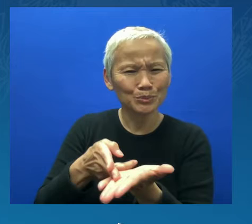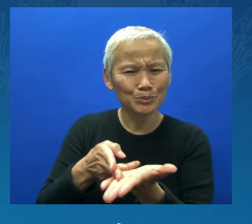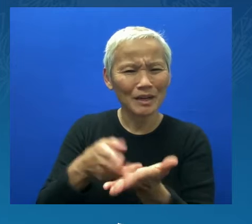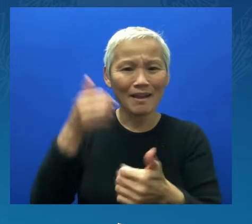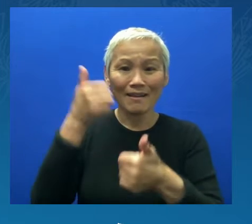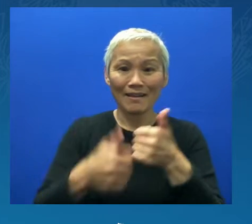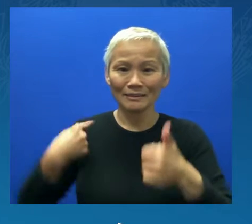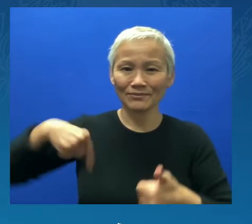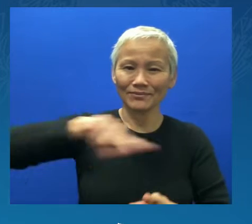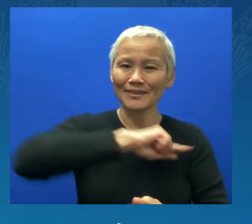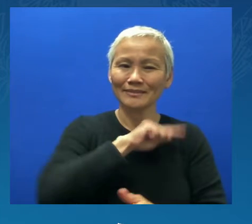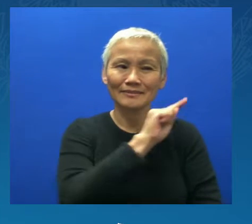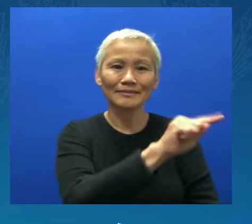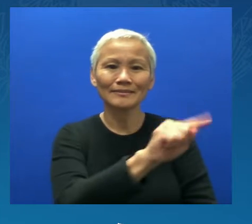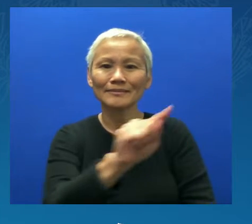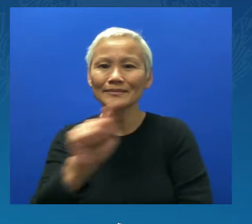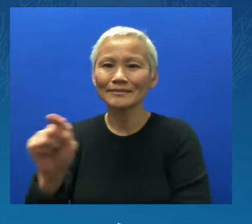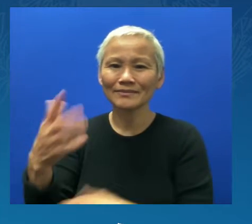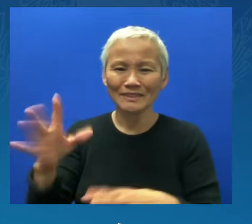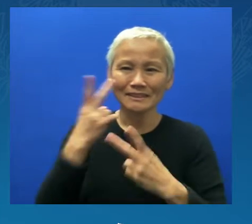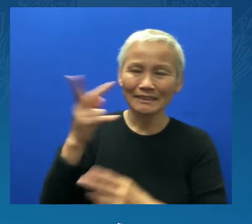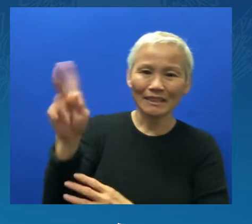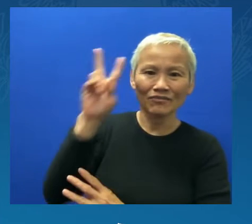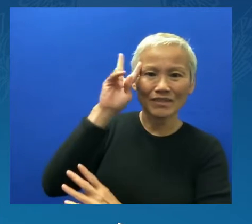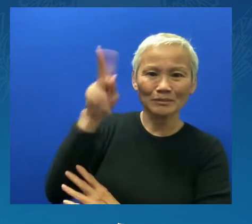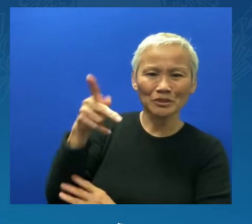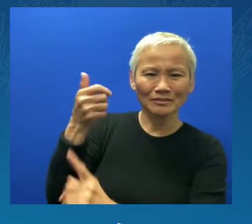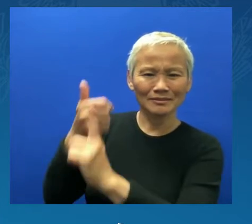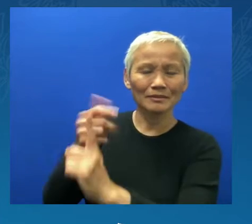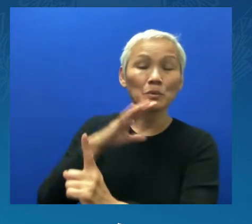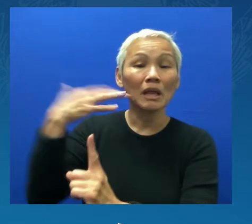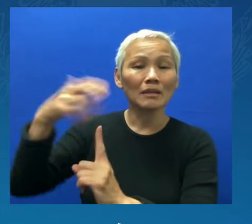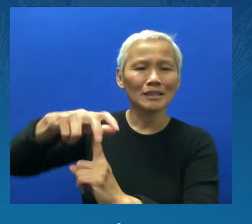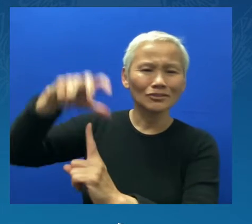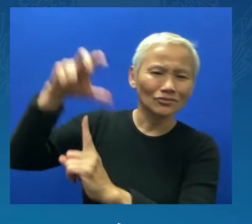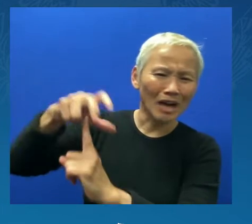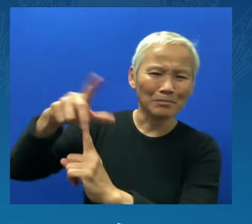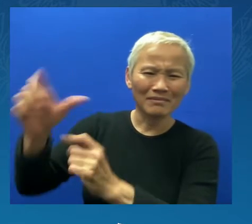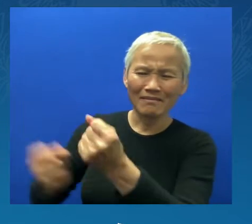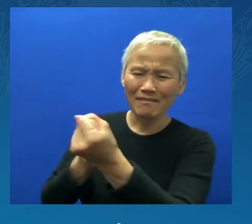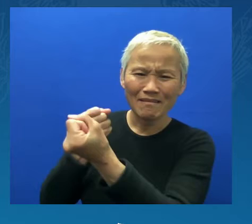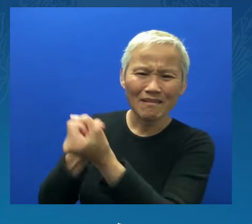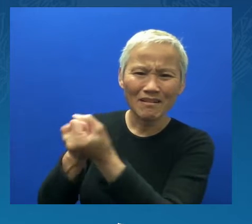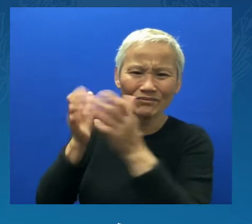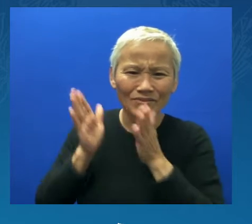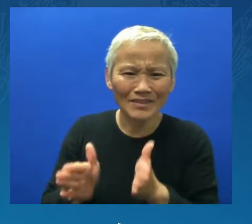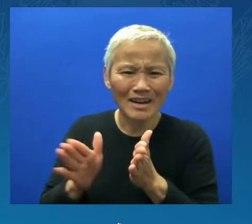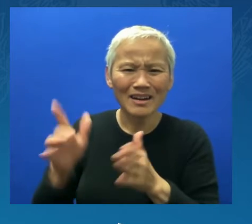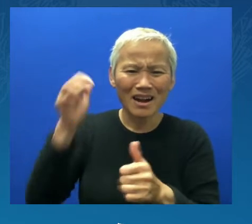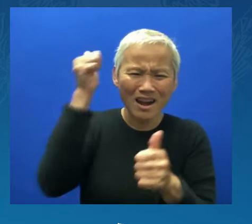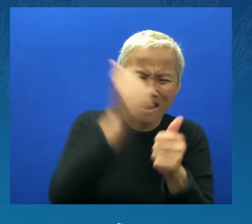and advocate in every single position, standing up for women and their families in any number of positions,